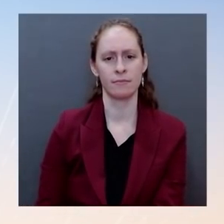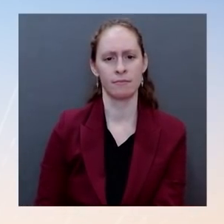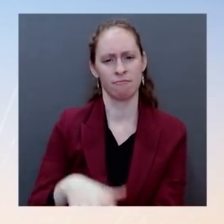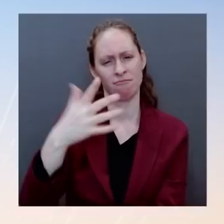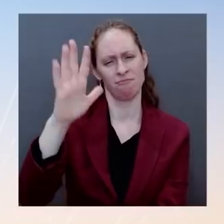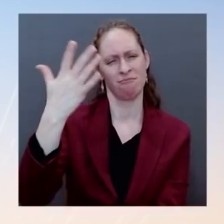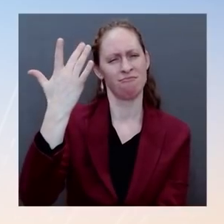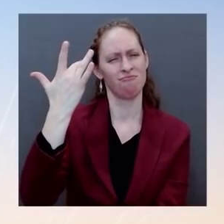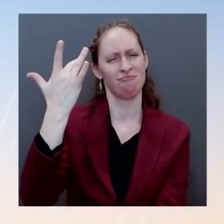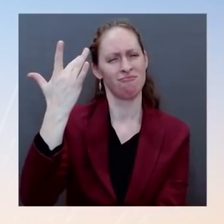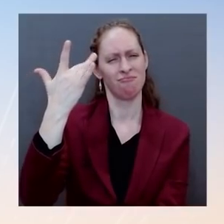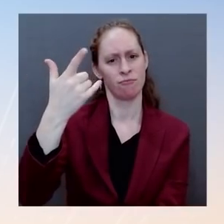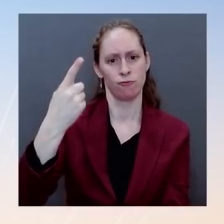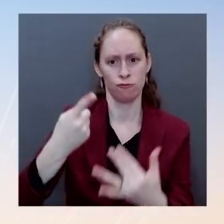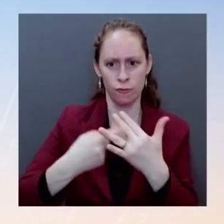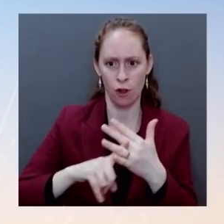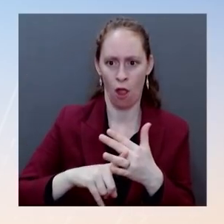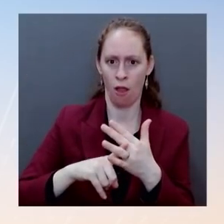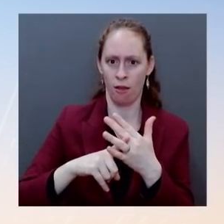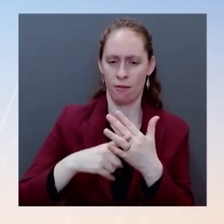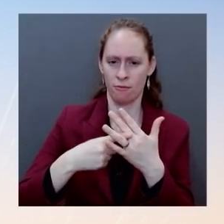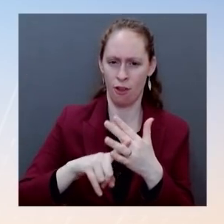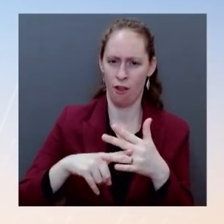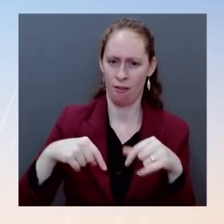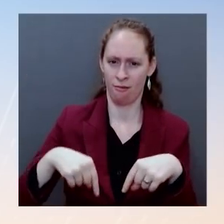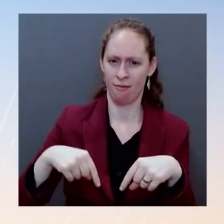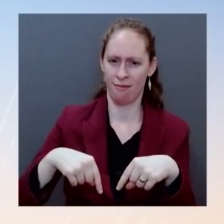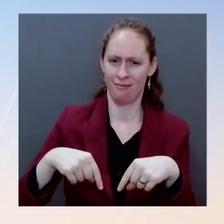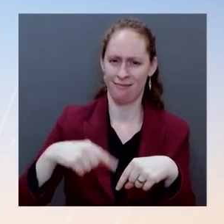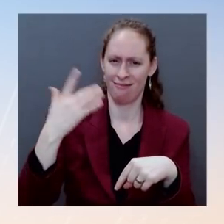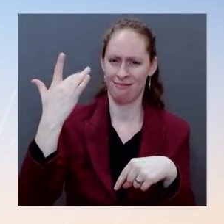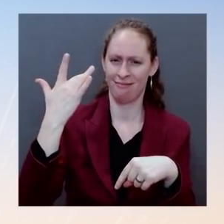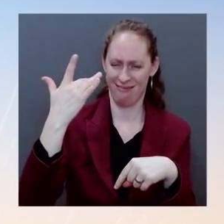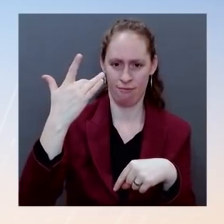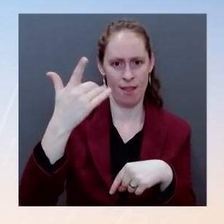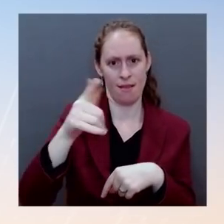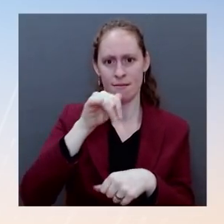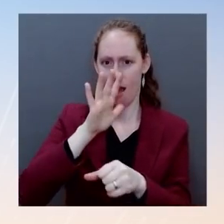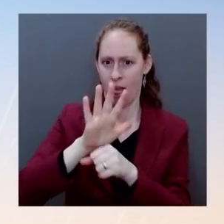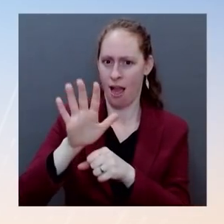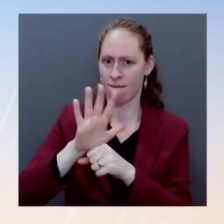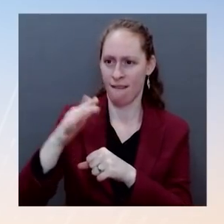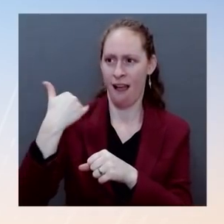so that they would be more available now. Back in the summer, when demand for tests dropped off